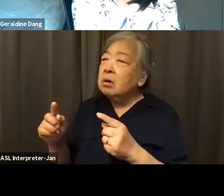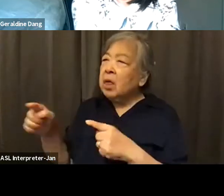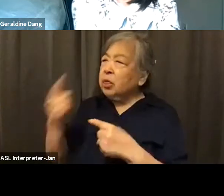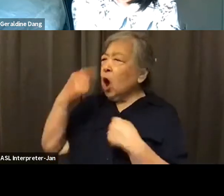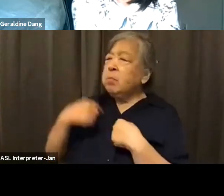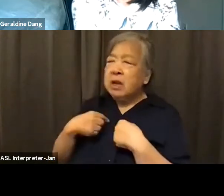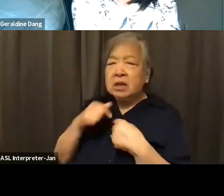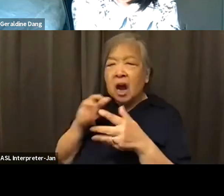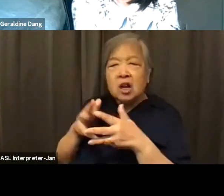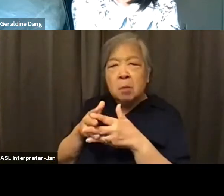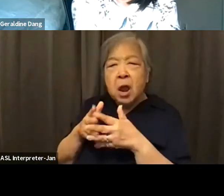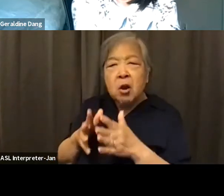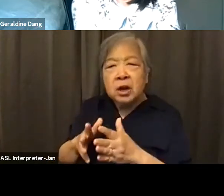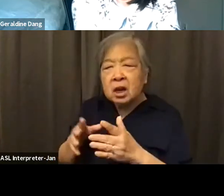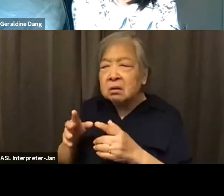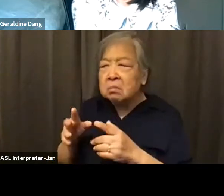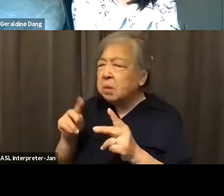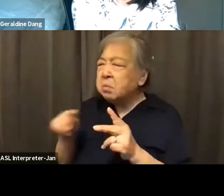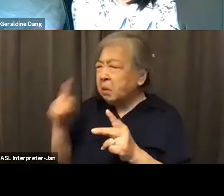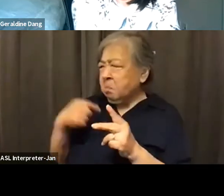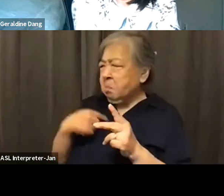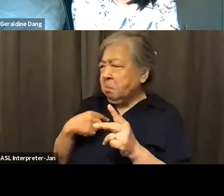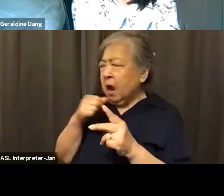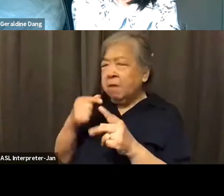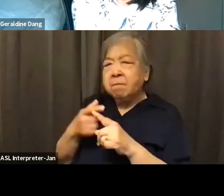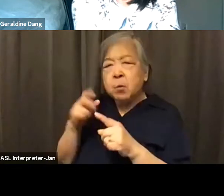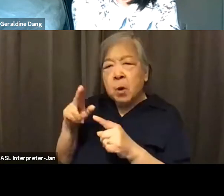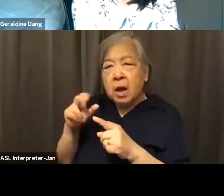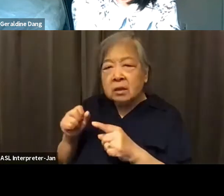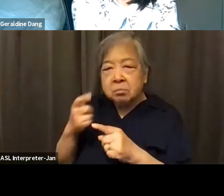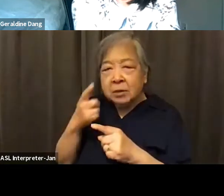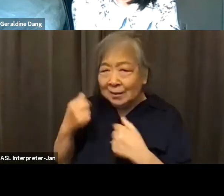that I wasn't from the U.S., because I don't look because I'm not White and I don't have